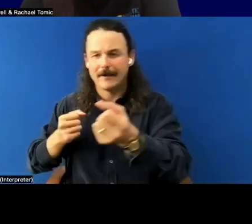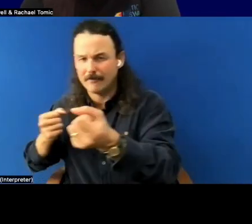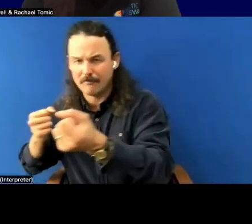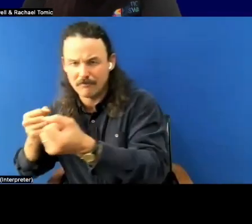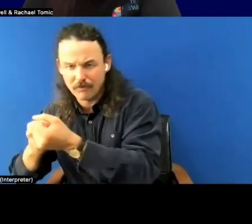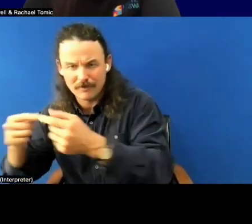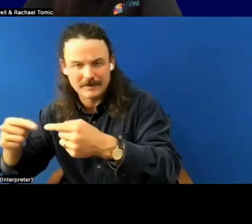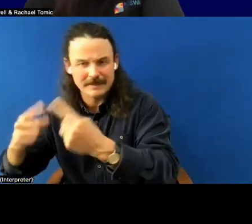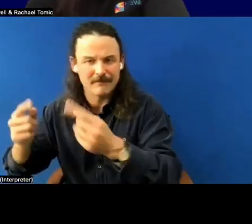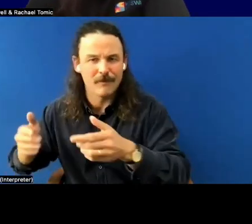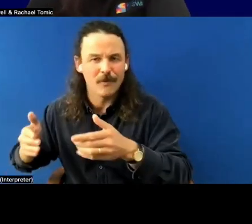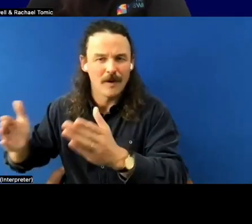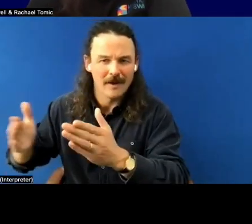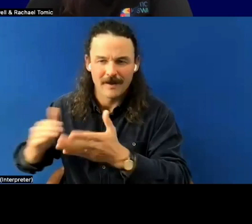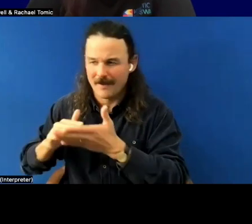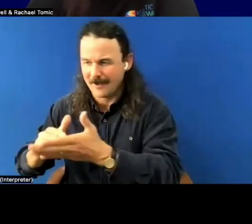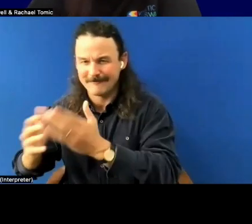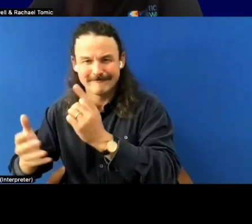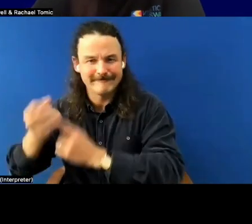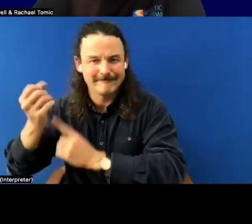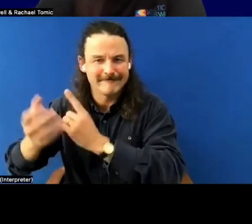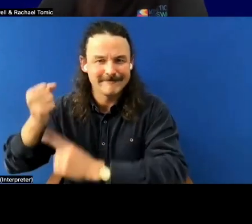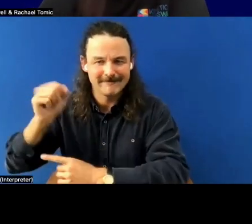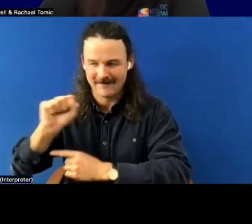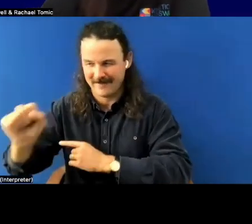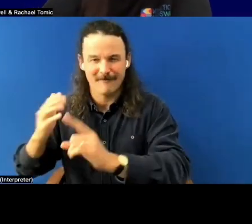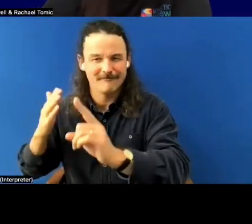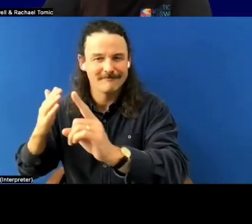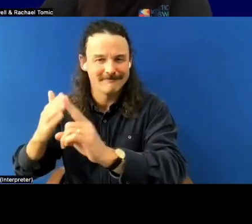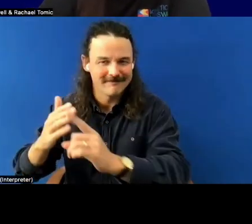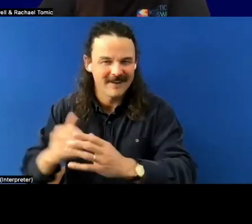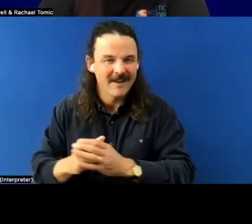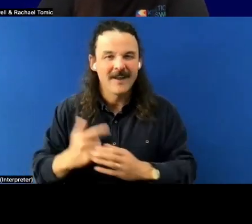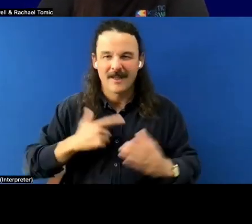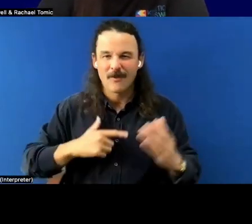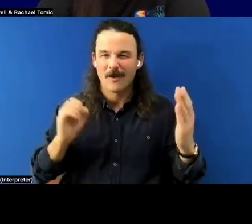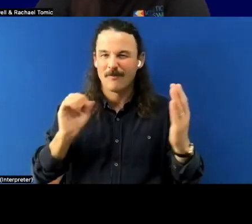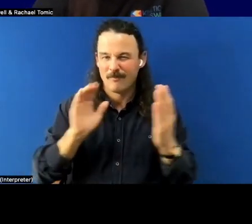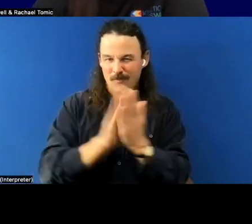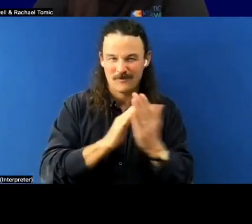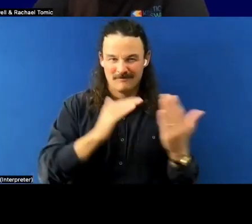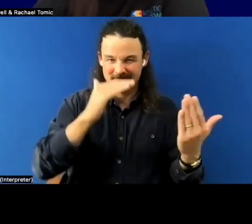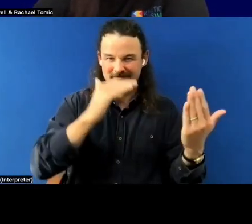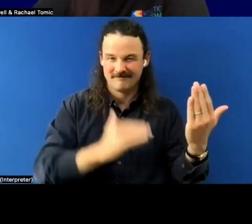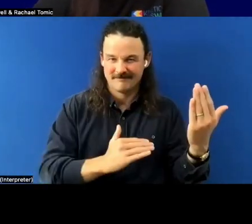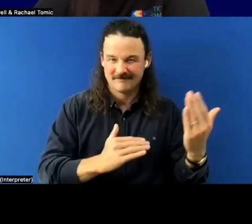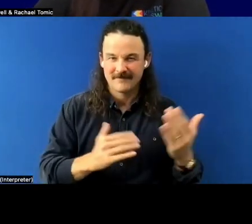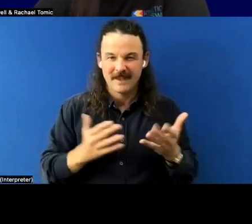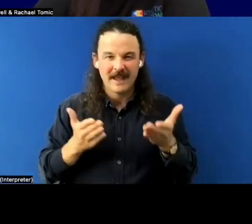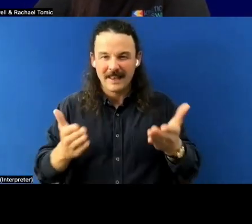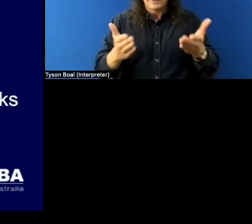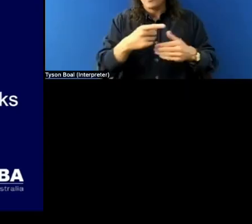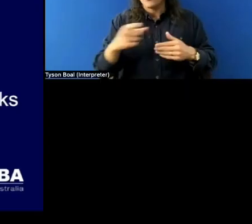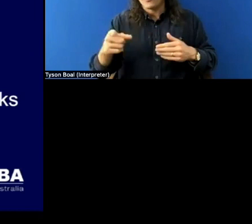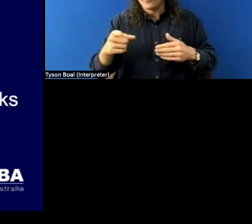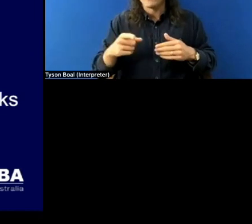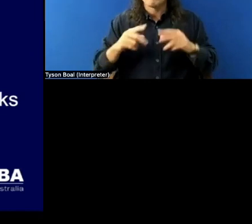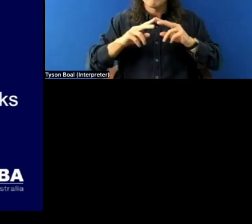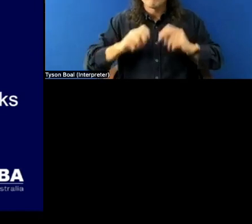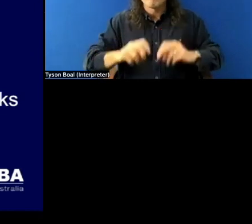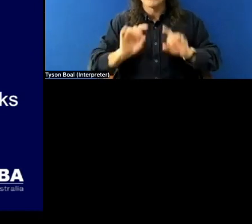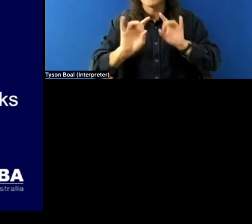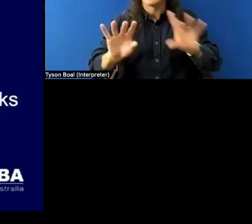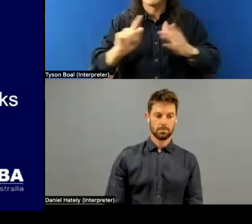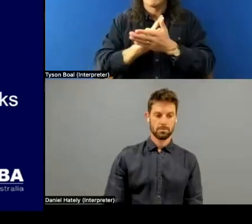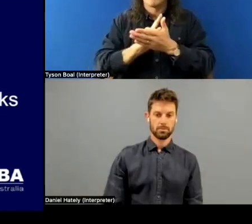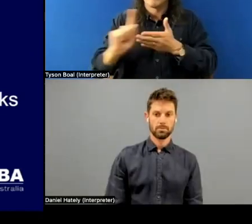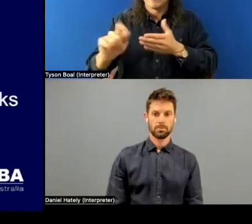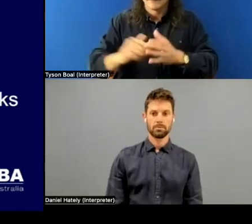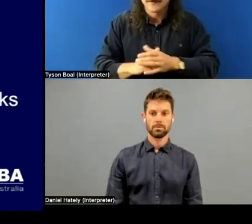intervention goals. So, that's why we flagged this here to go and do some more research.